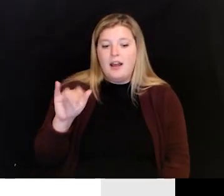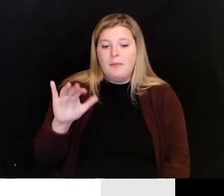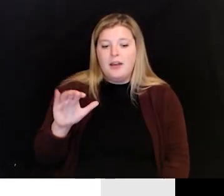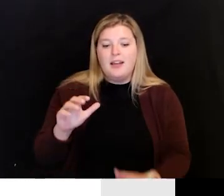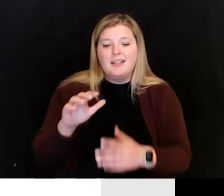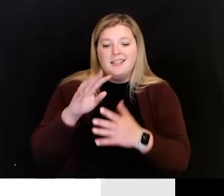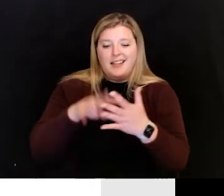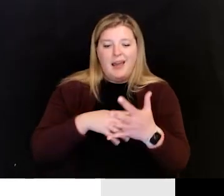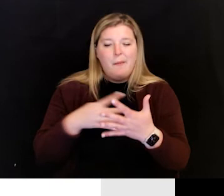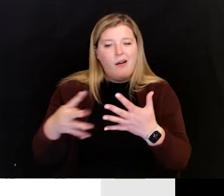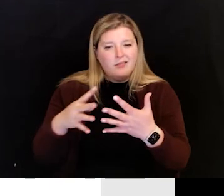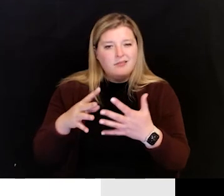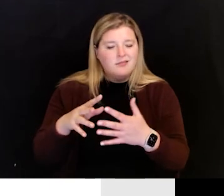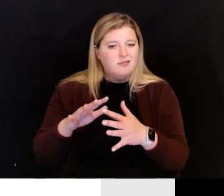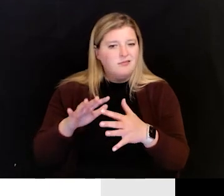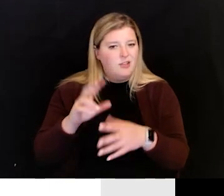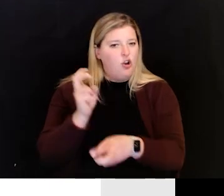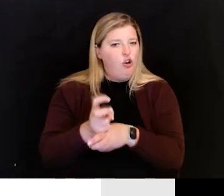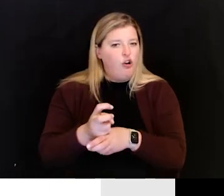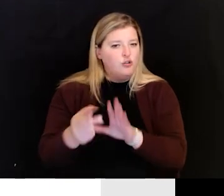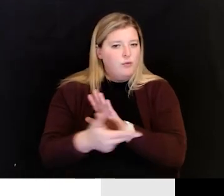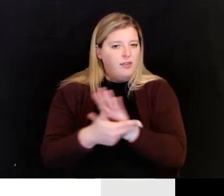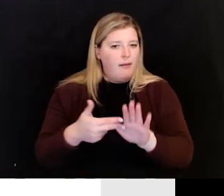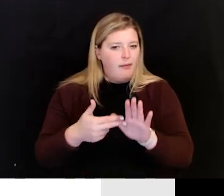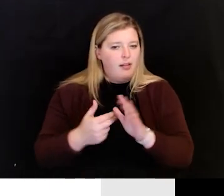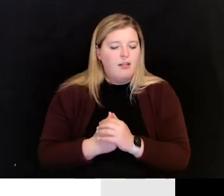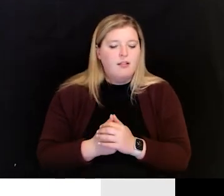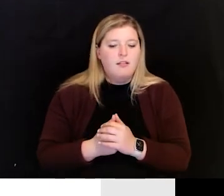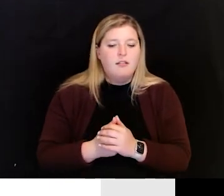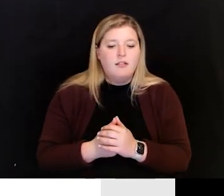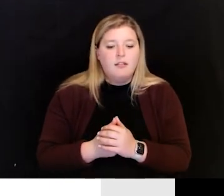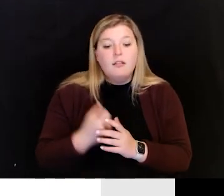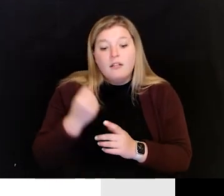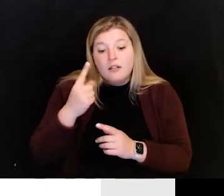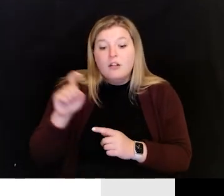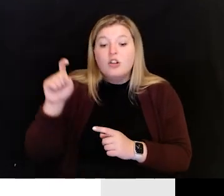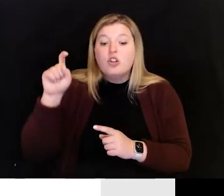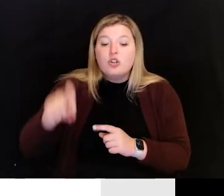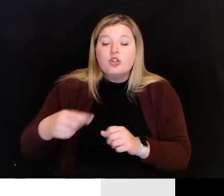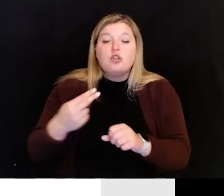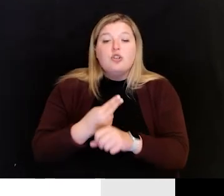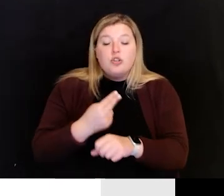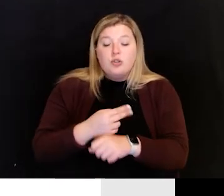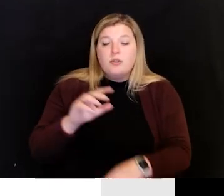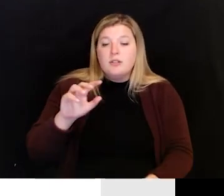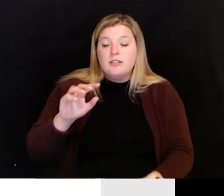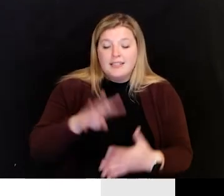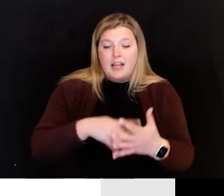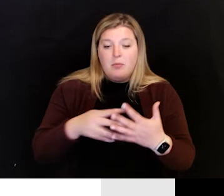Now, you should use a table for tabular-style data.